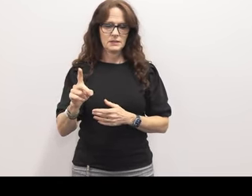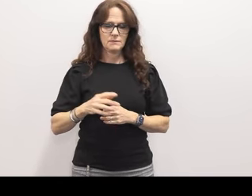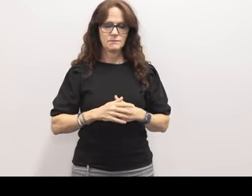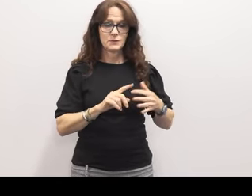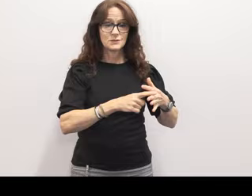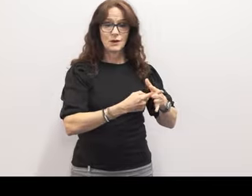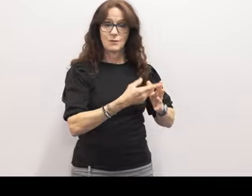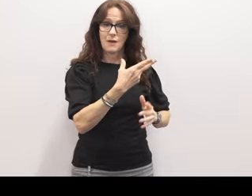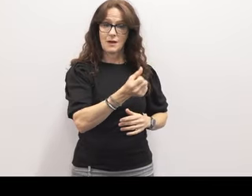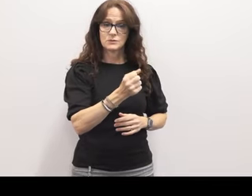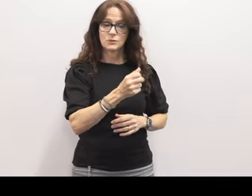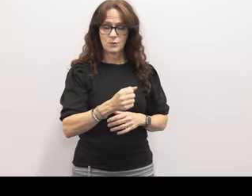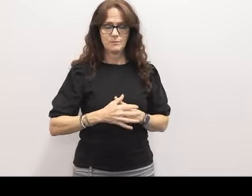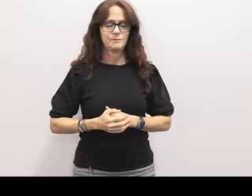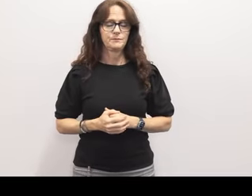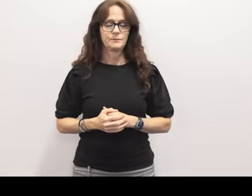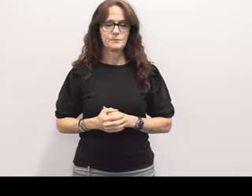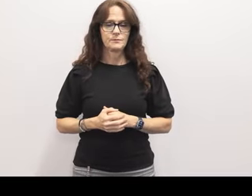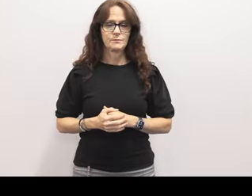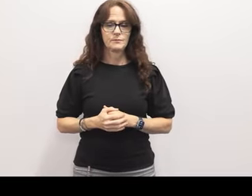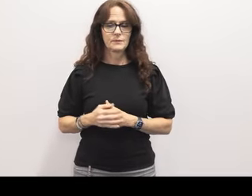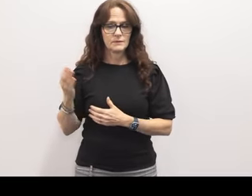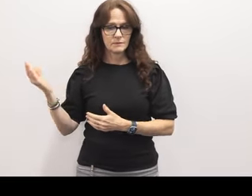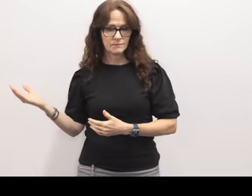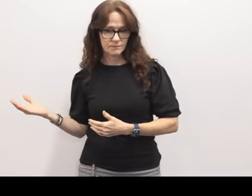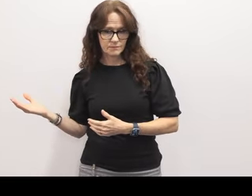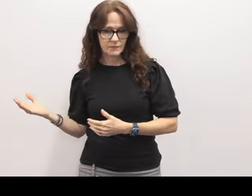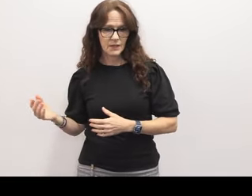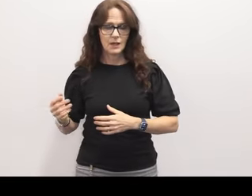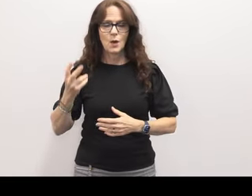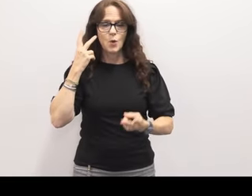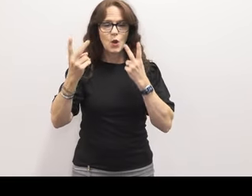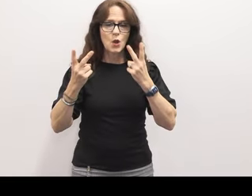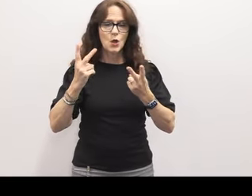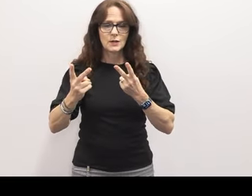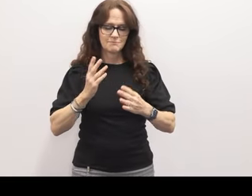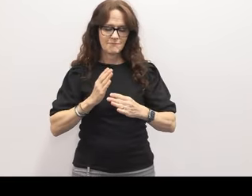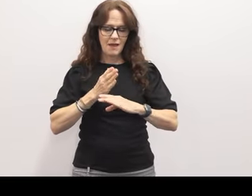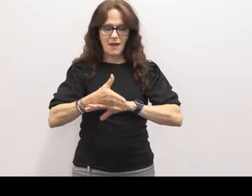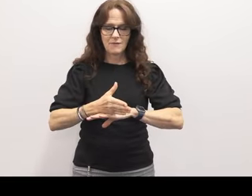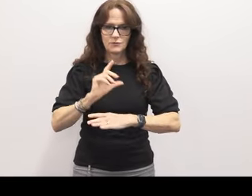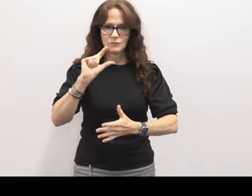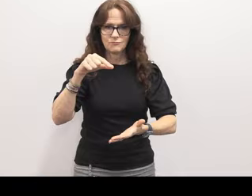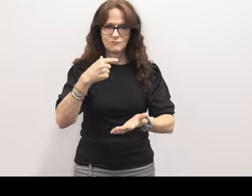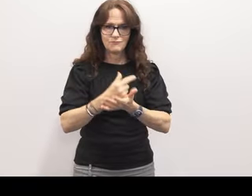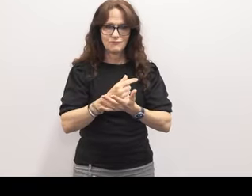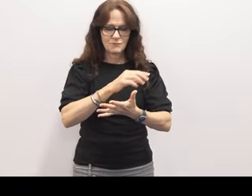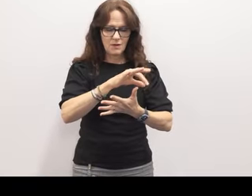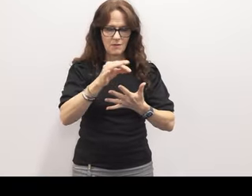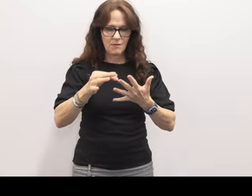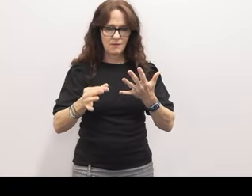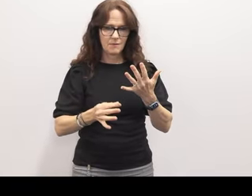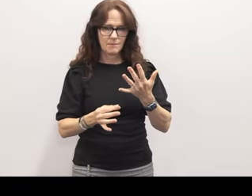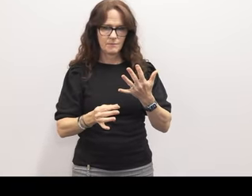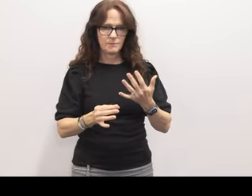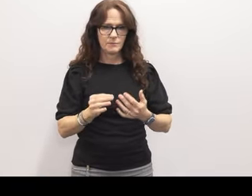So what we have today is we're looking at post-secondary options. So we're looking at the class of 2023,